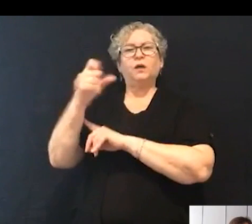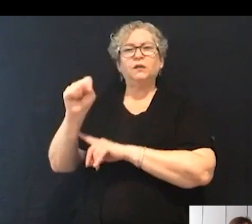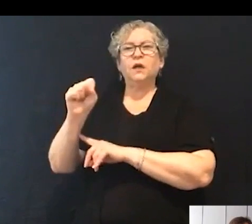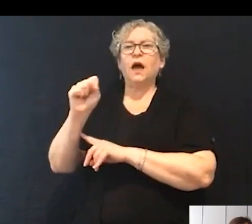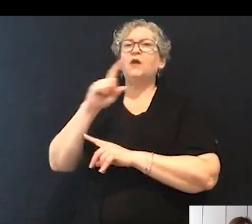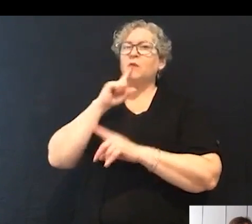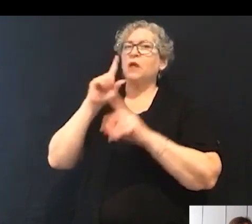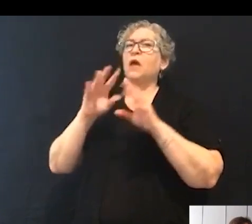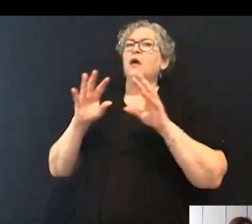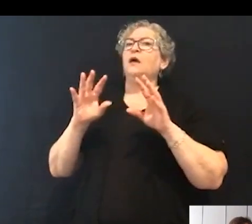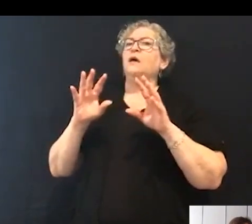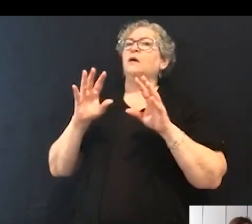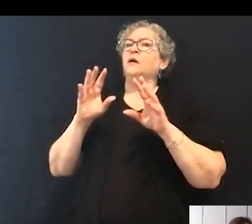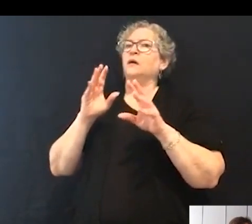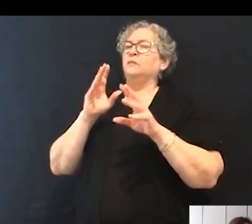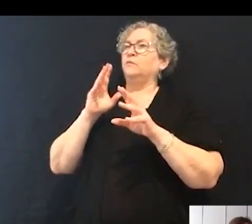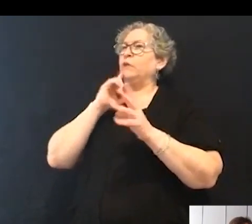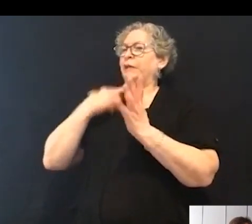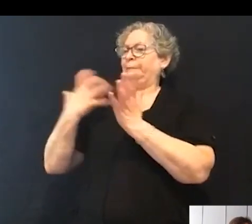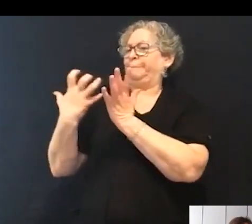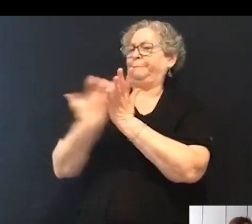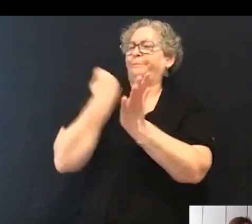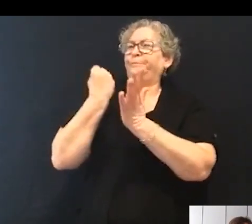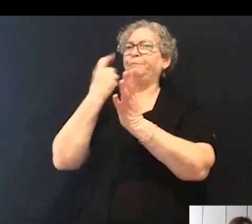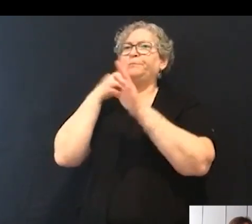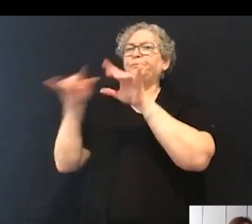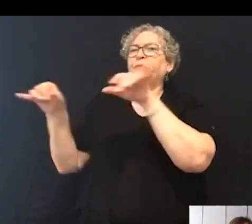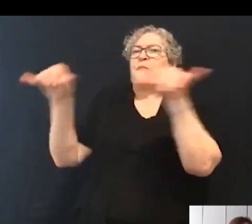It is capitalizing on a uniform platform, which